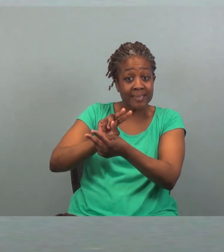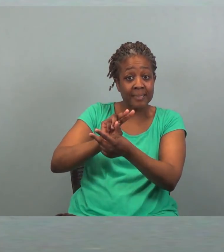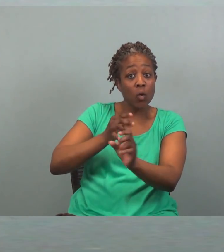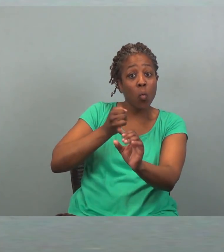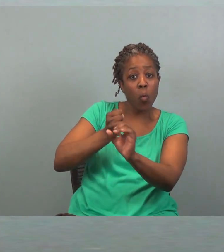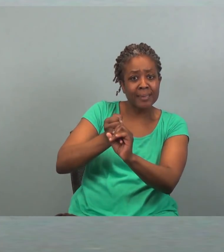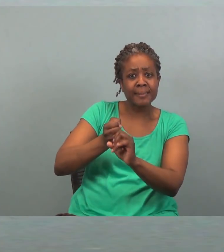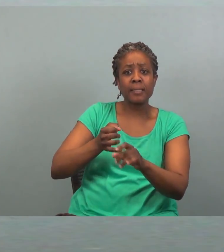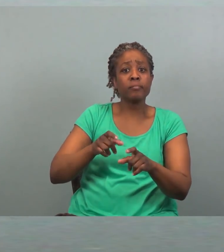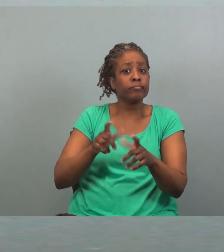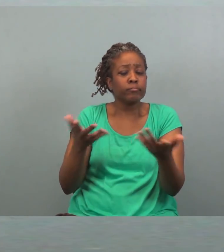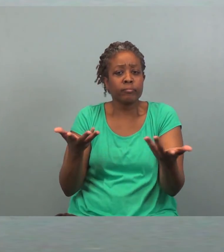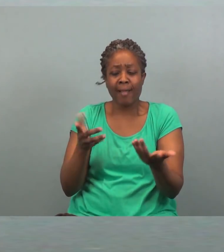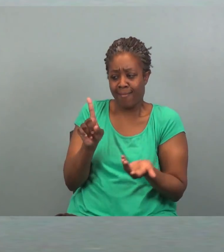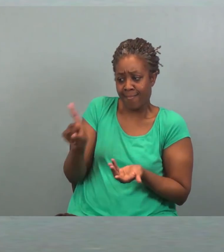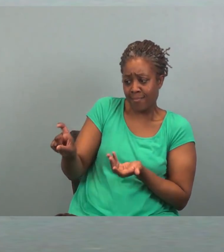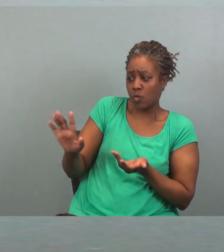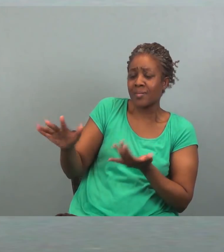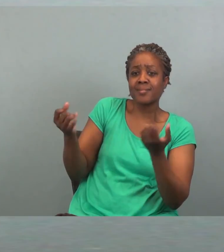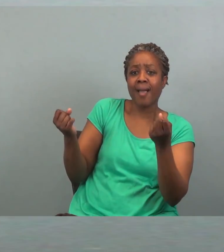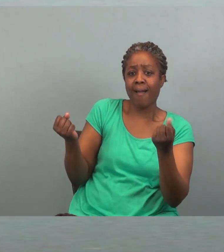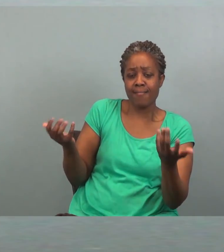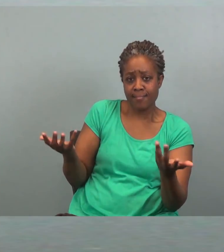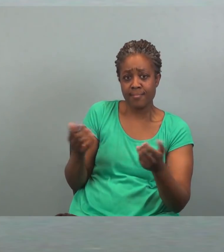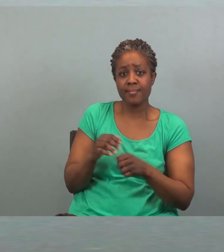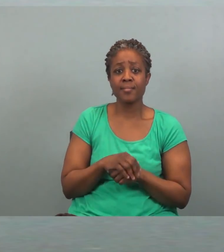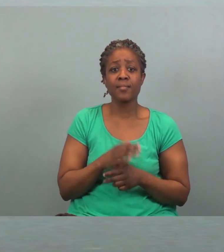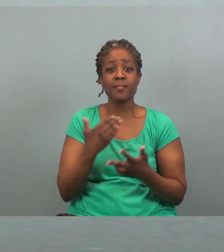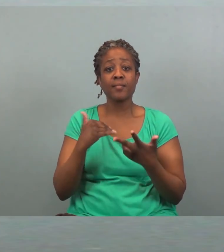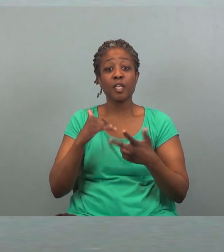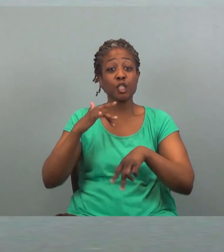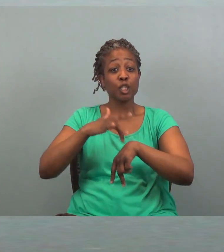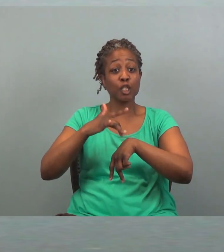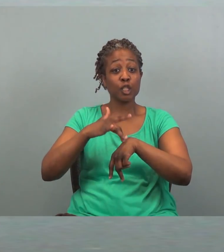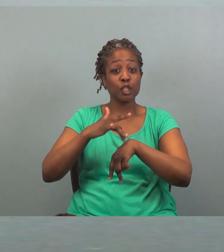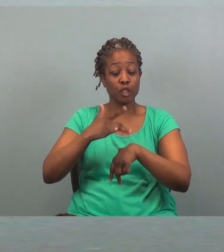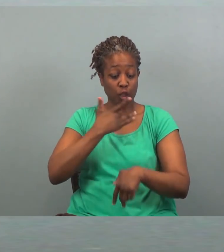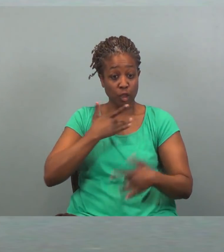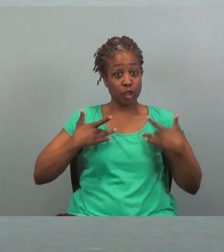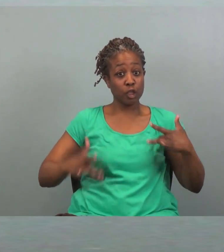facing each other as they connect; dominant hand I handshape inserted into non-dominant O handshape. Again, check in with the client to see what sign they would prefer for this concept.